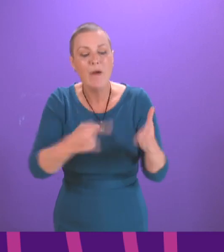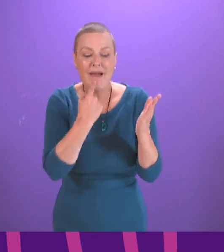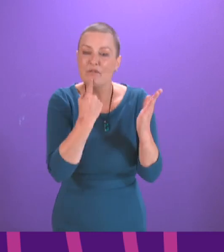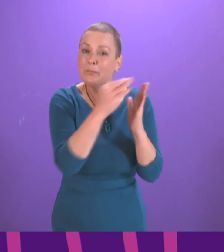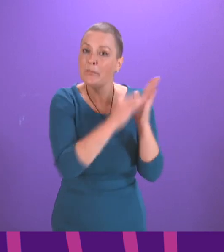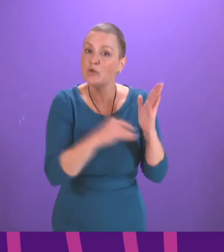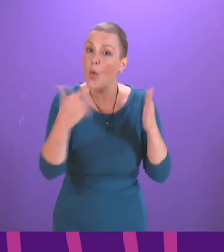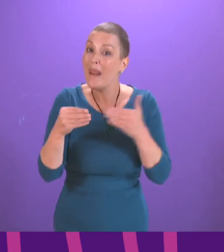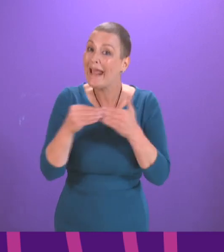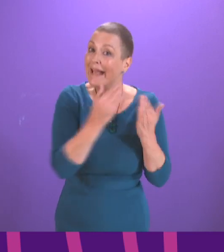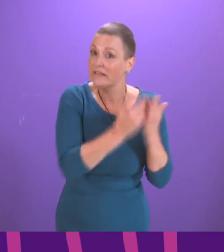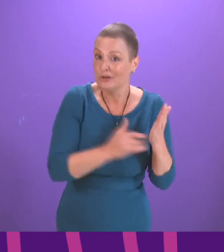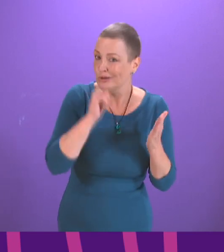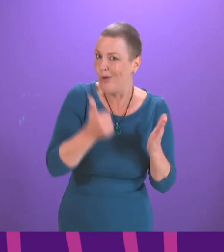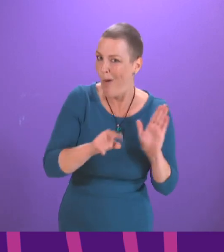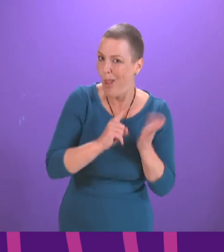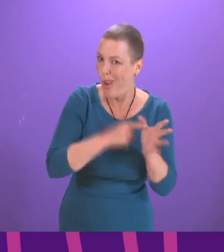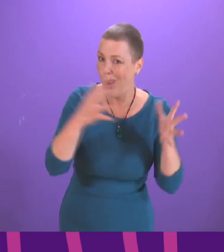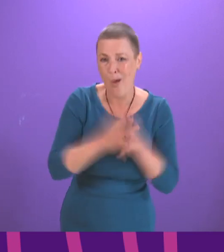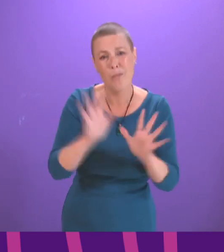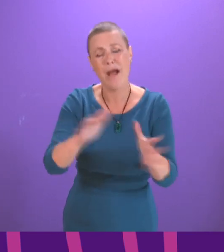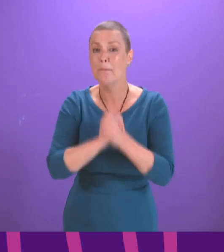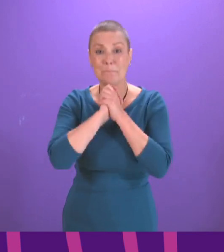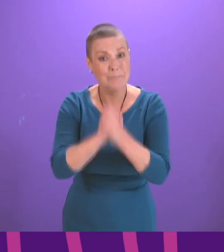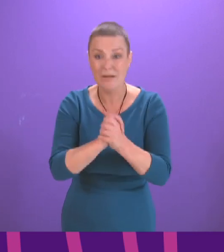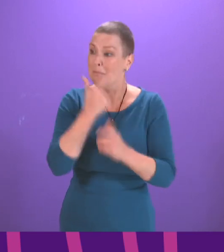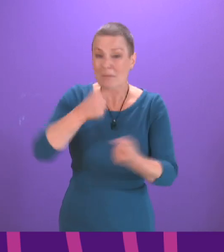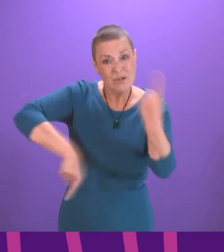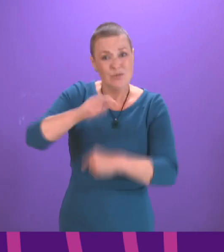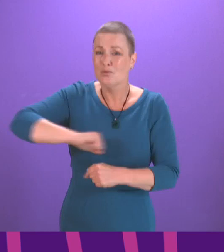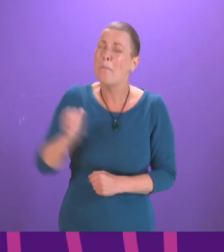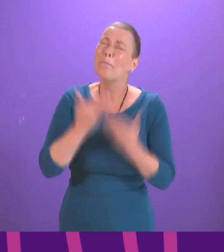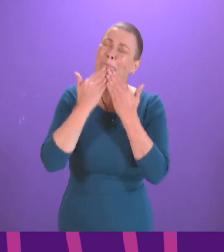keep that under review. However, I appeal to people across the country: please comply